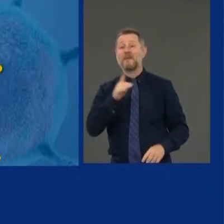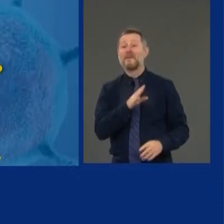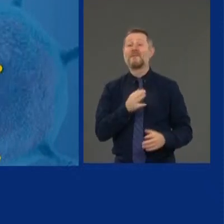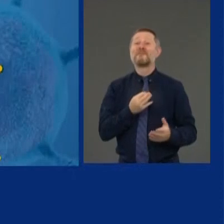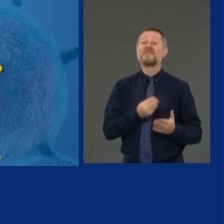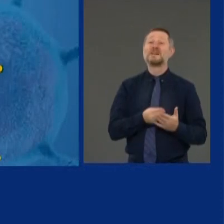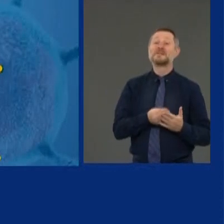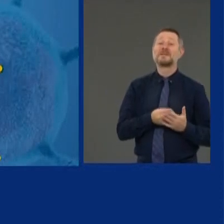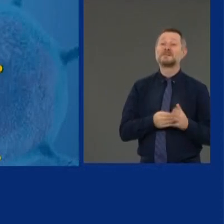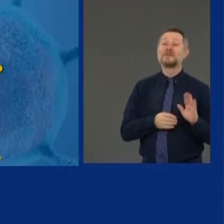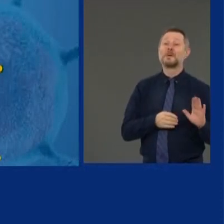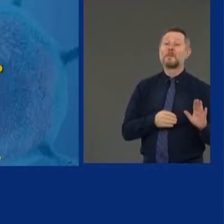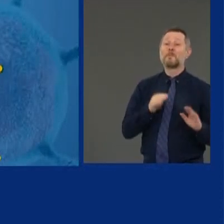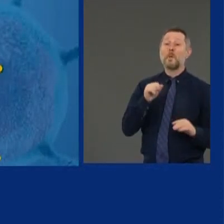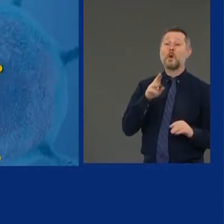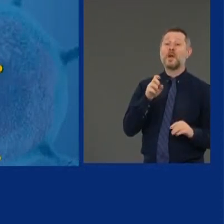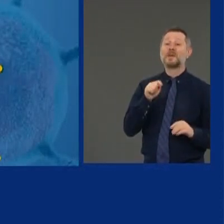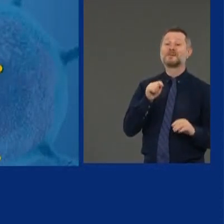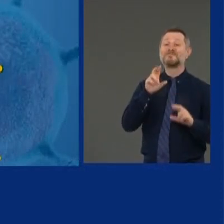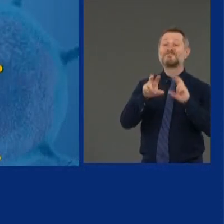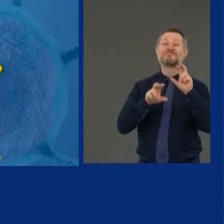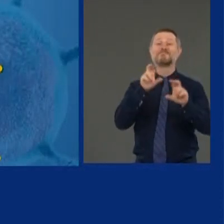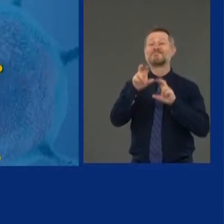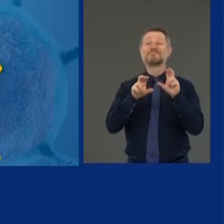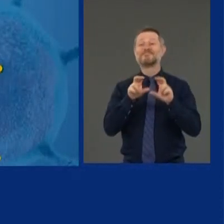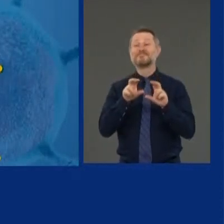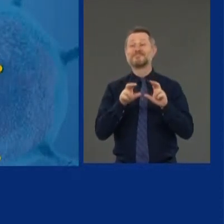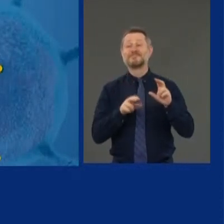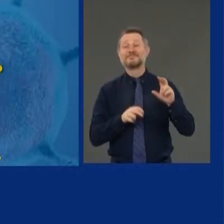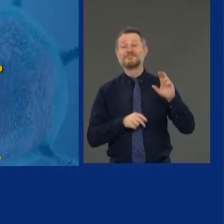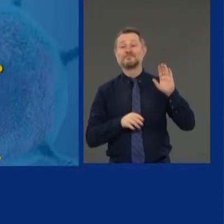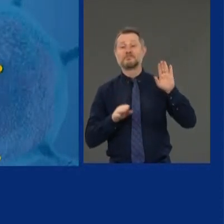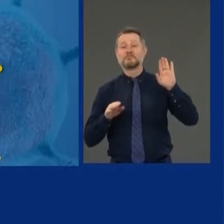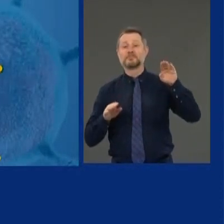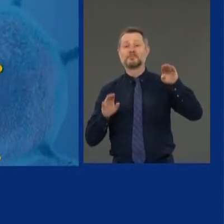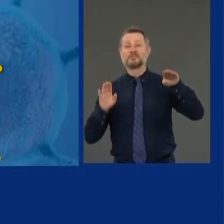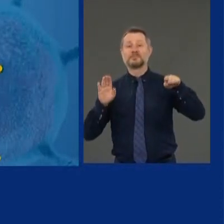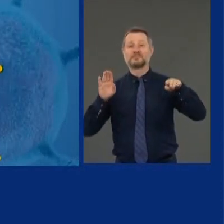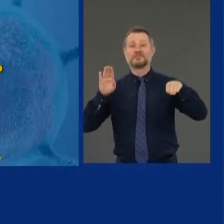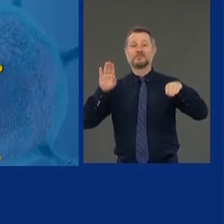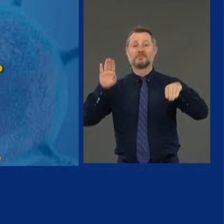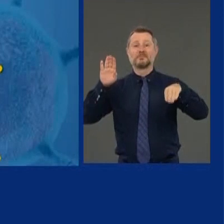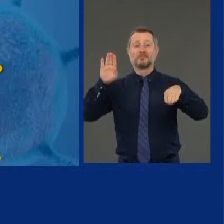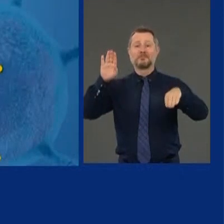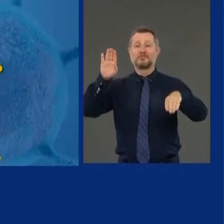WHEN THE VIRUS GOES UP, THE